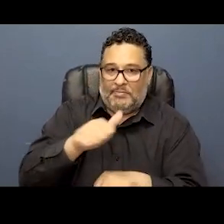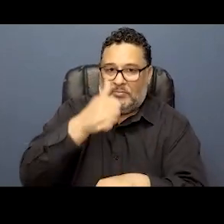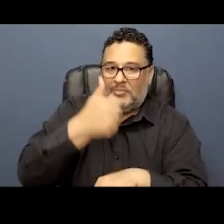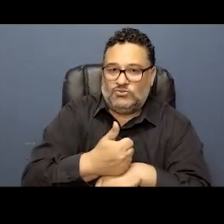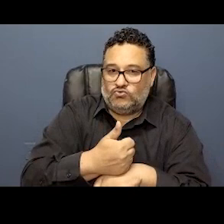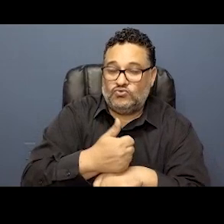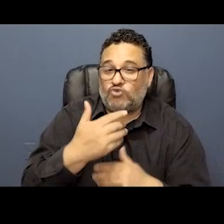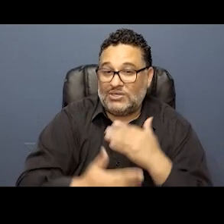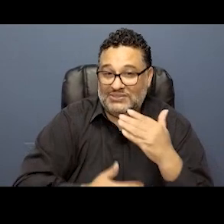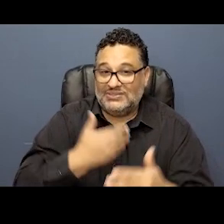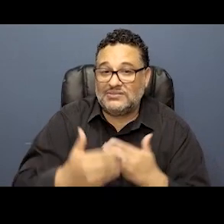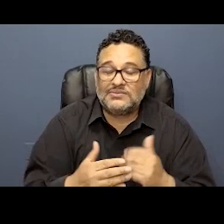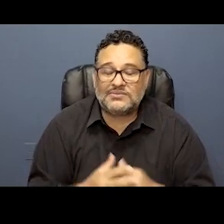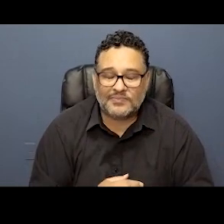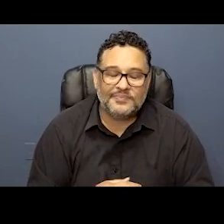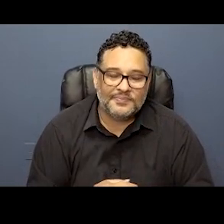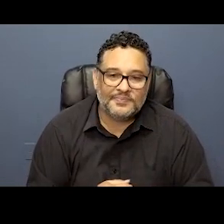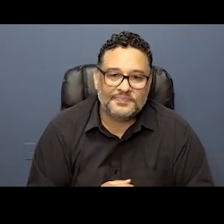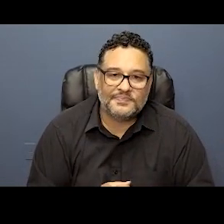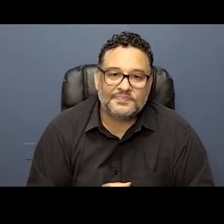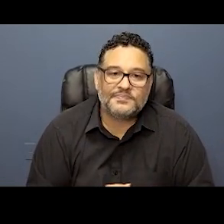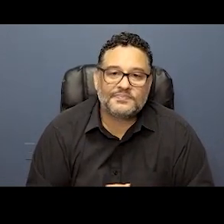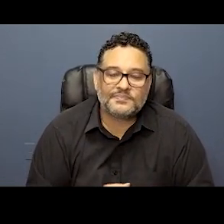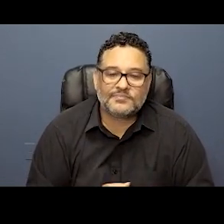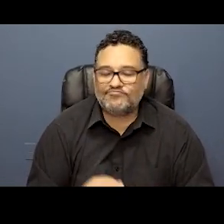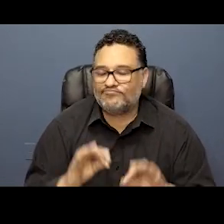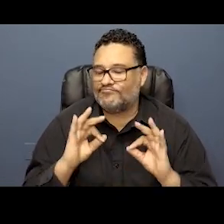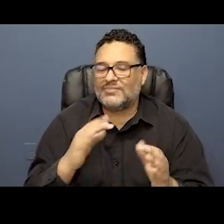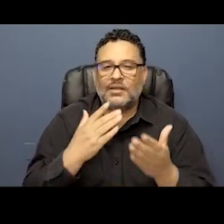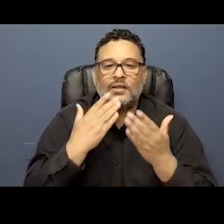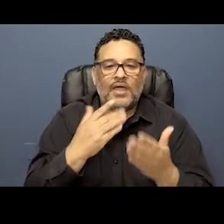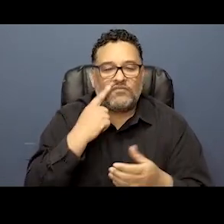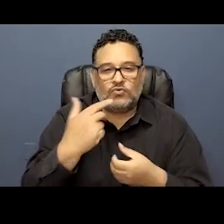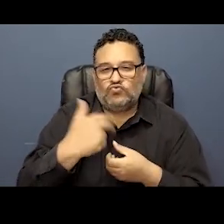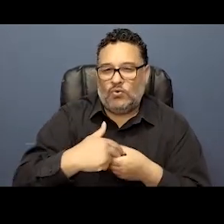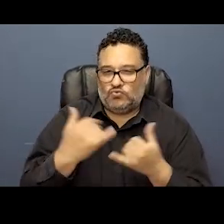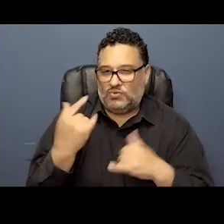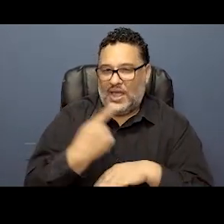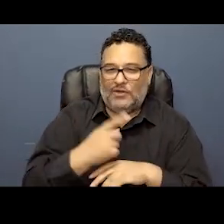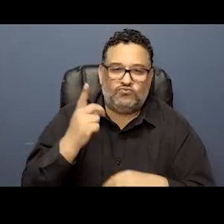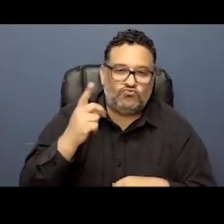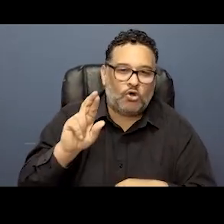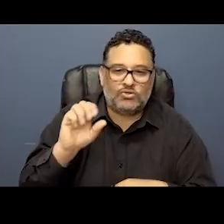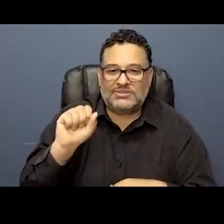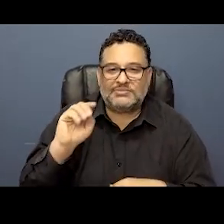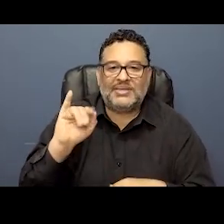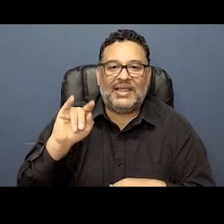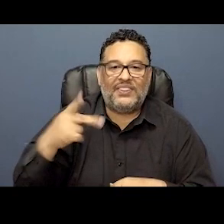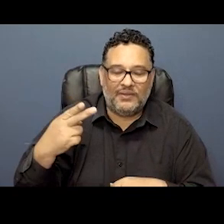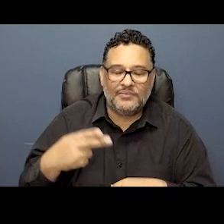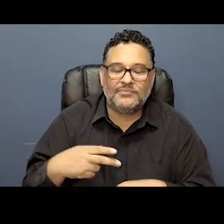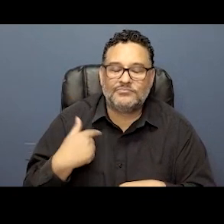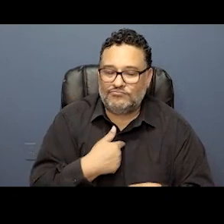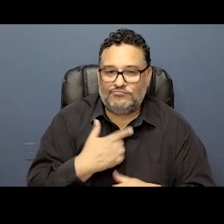[Alex] Thank you for joining us today, Dr. Smith. We enjoyed hearing more about your program and